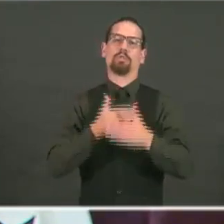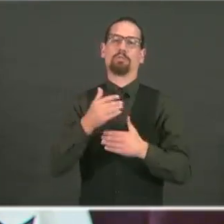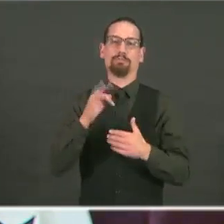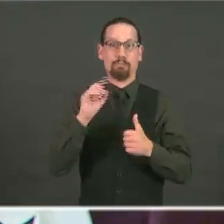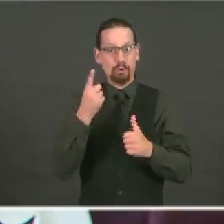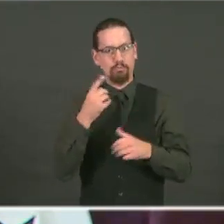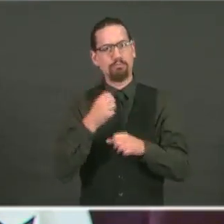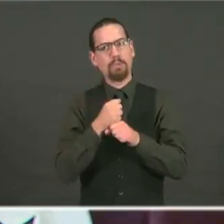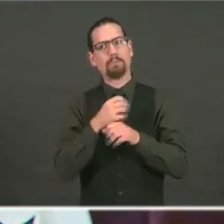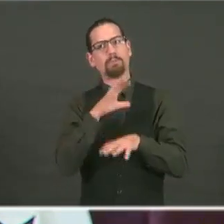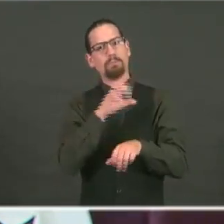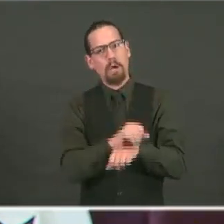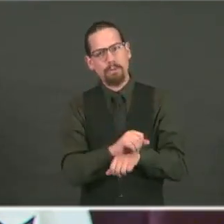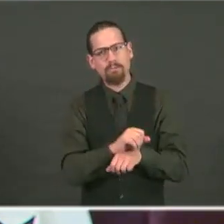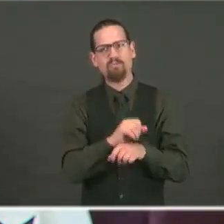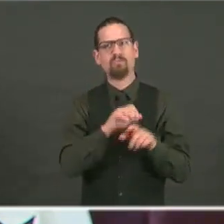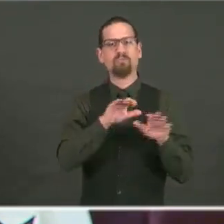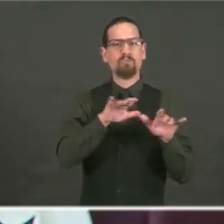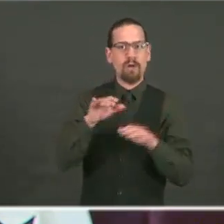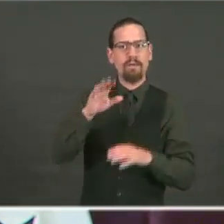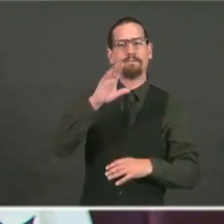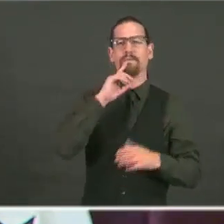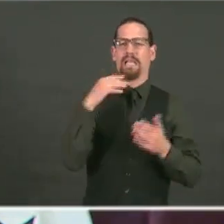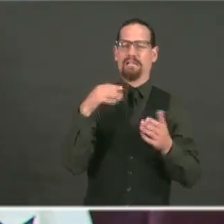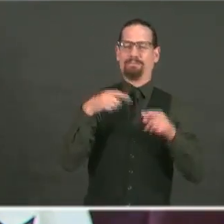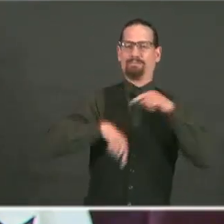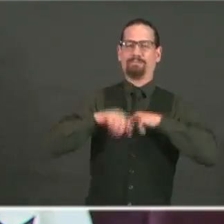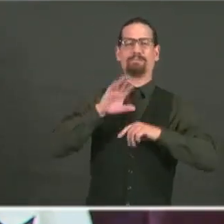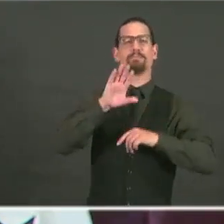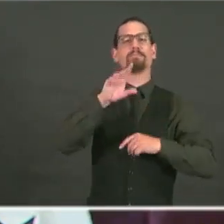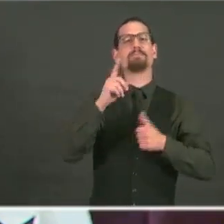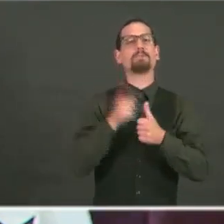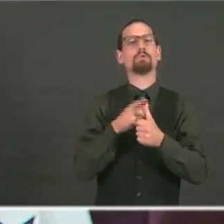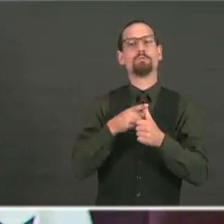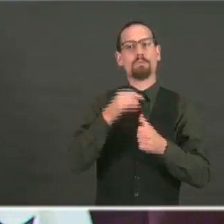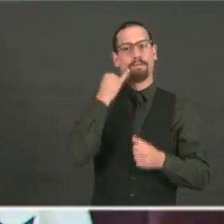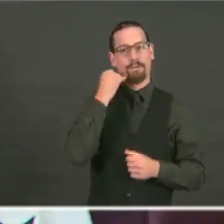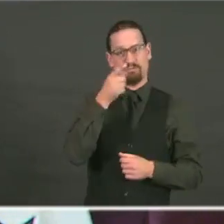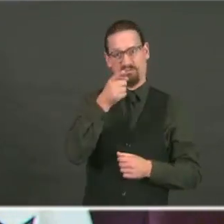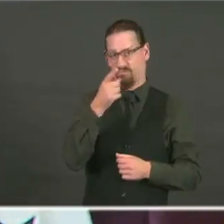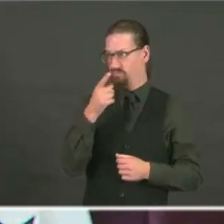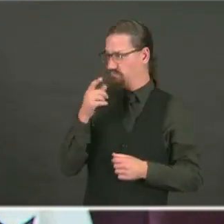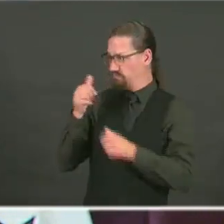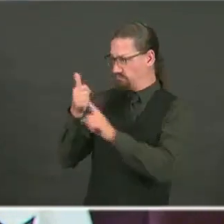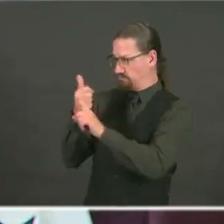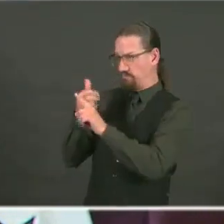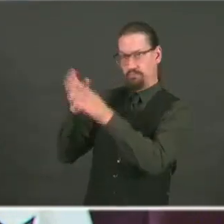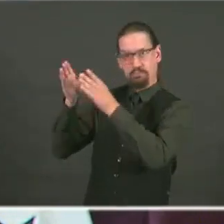THAT YOU PLEASE FOLLOW THE PROTOCOLS. NUMBER